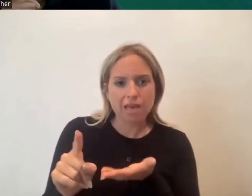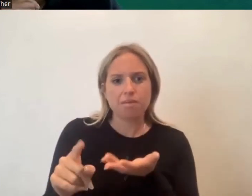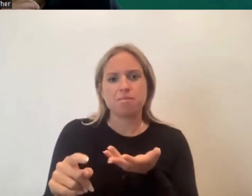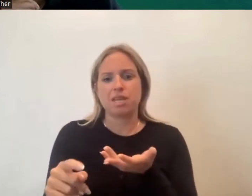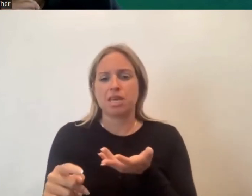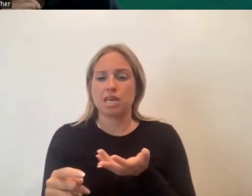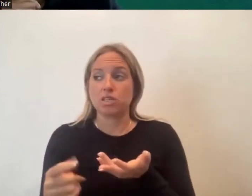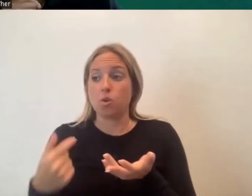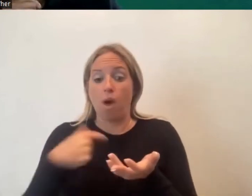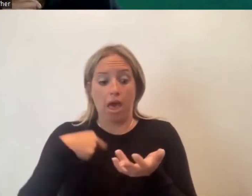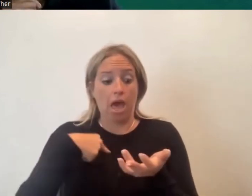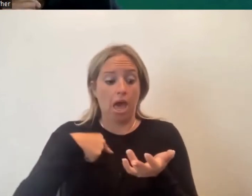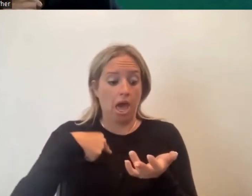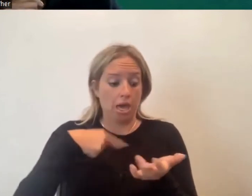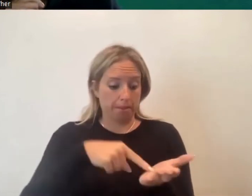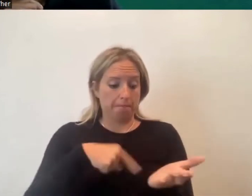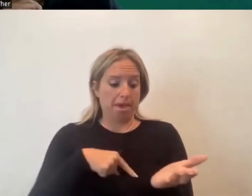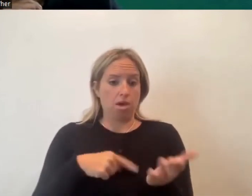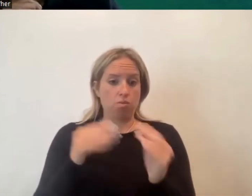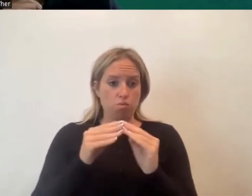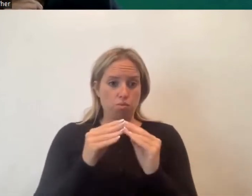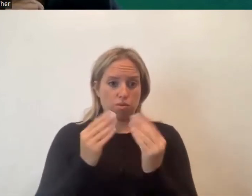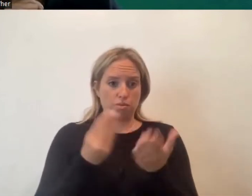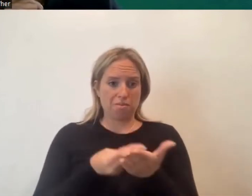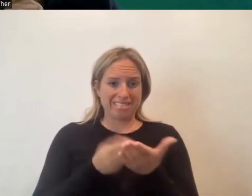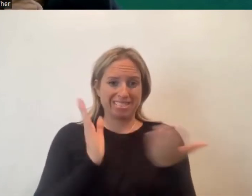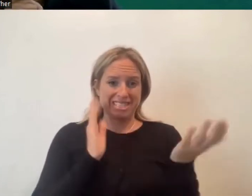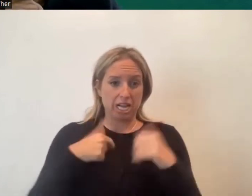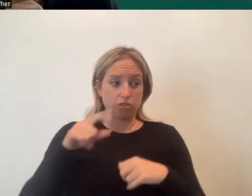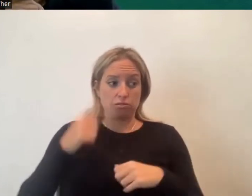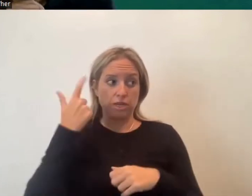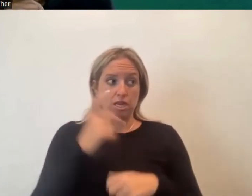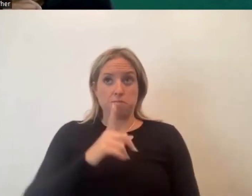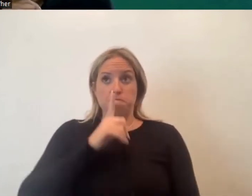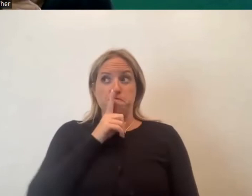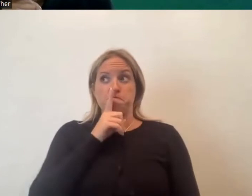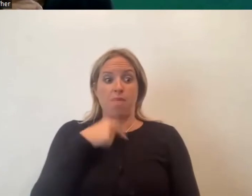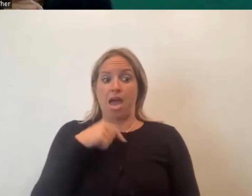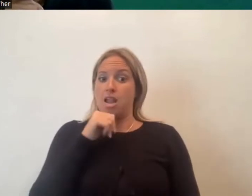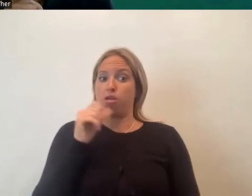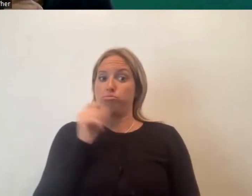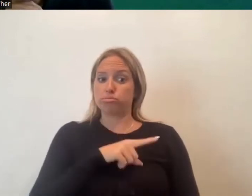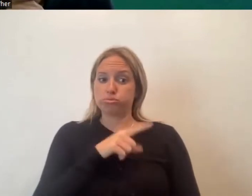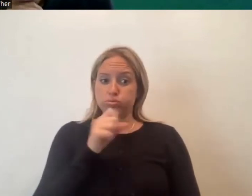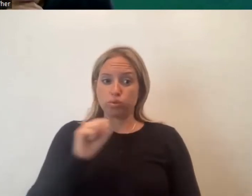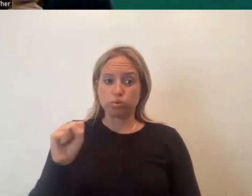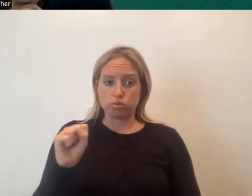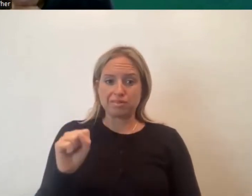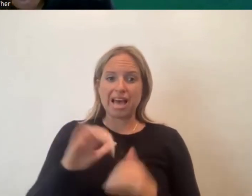you weren't supposed to because you Social Security didn't know about it. How will you know if you have a overpayment?